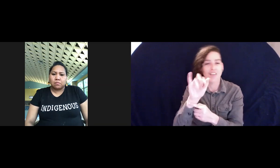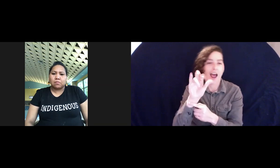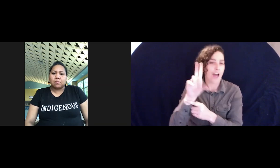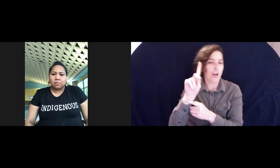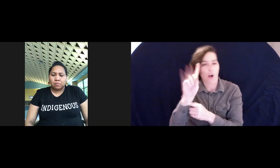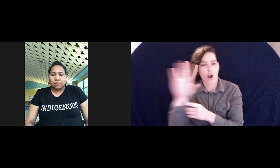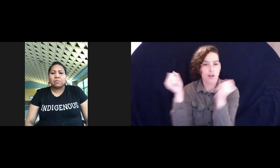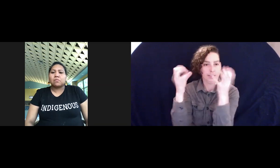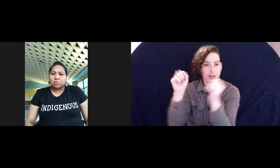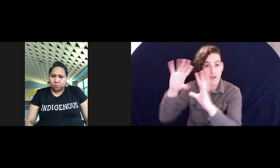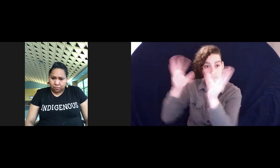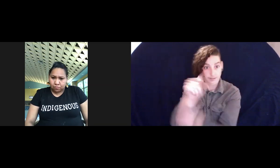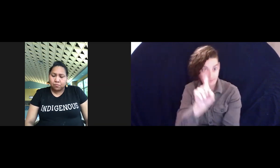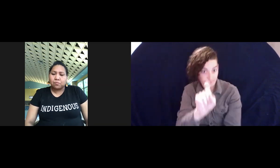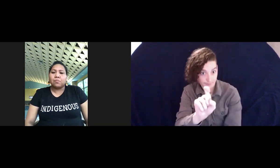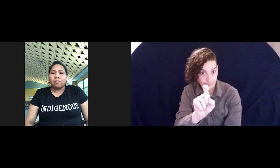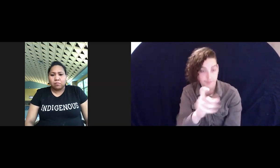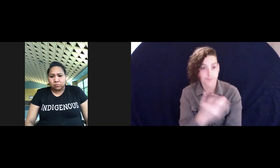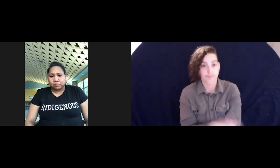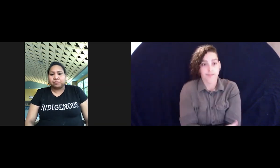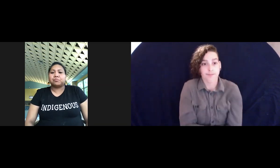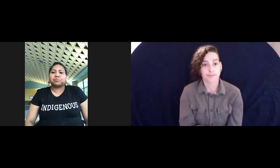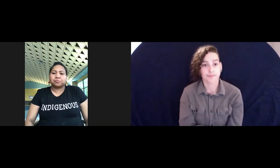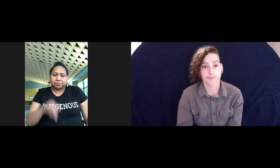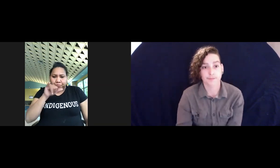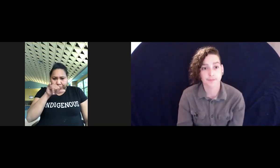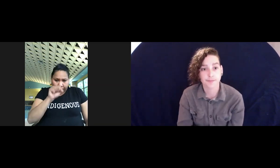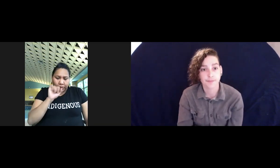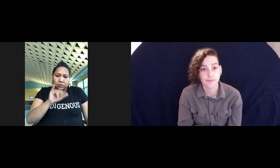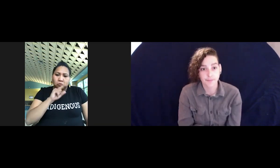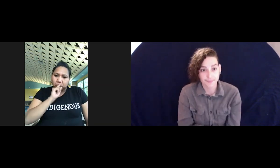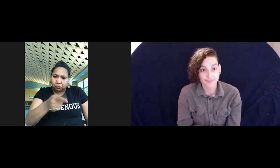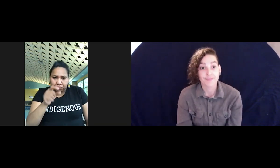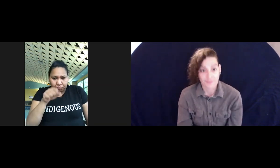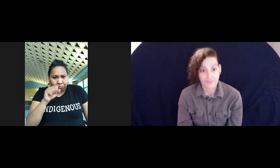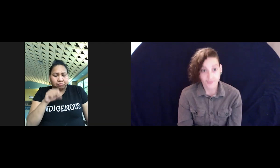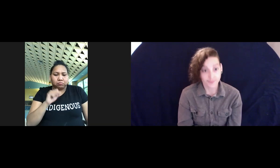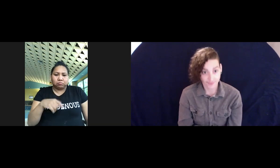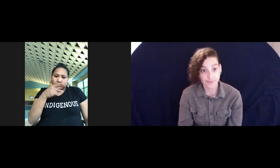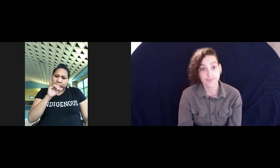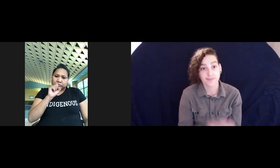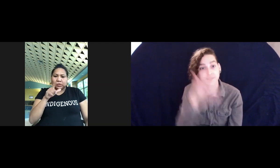Vineyard signing? Yes that's true.